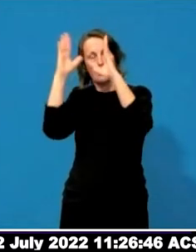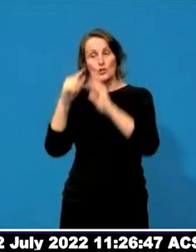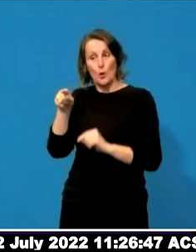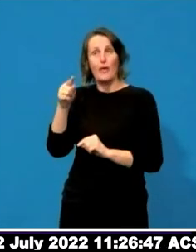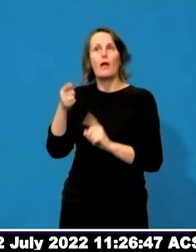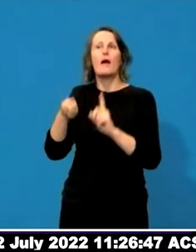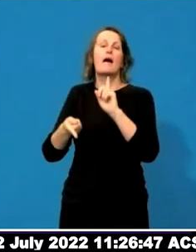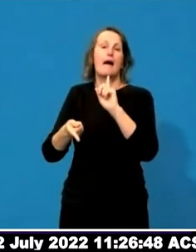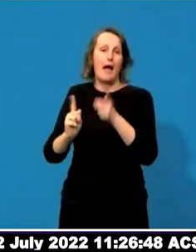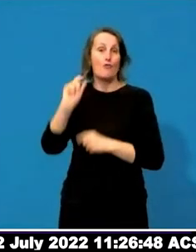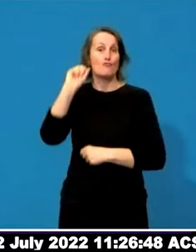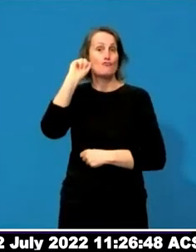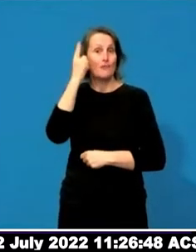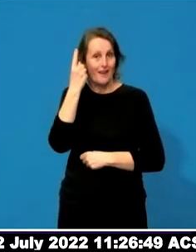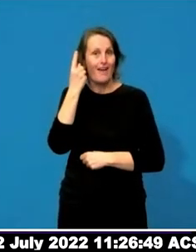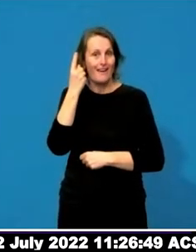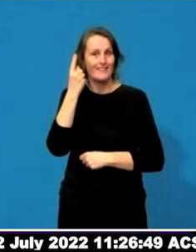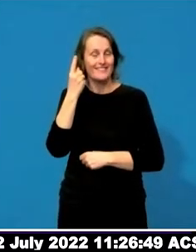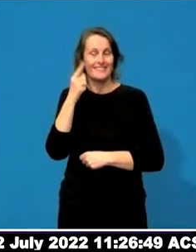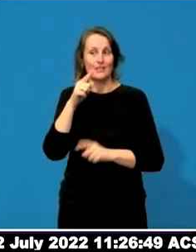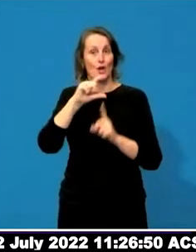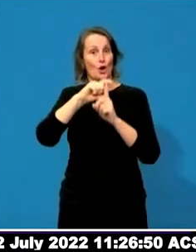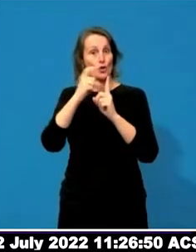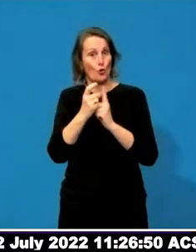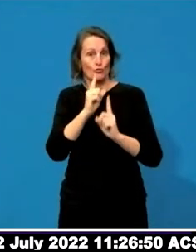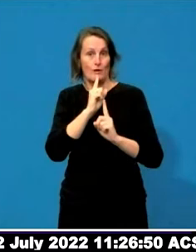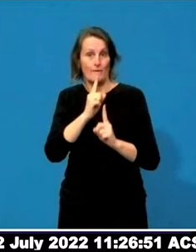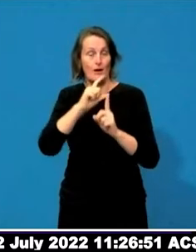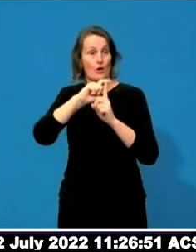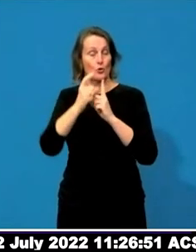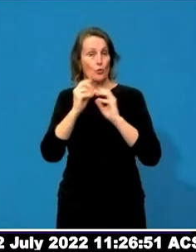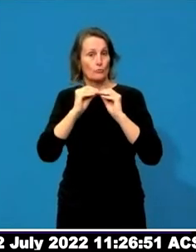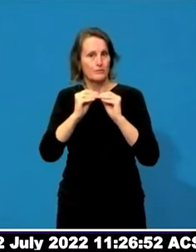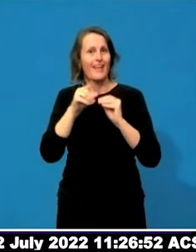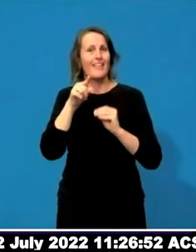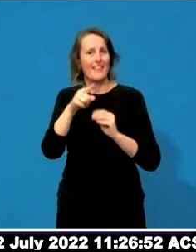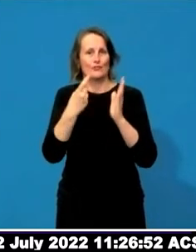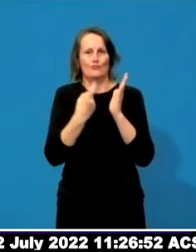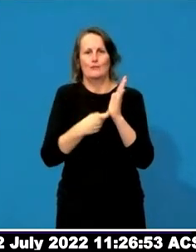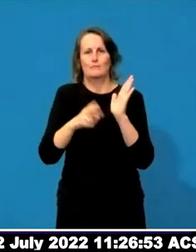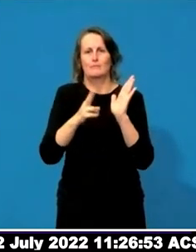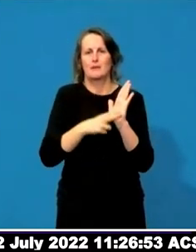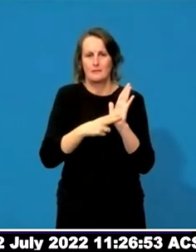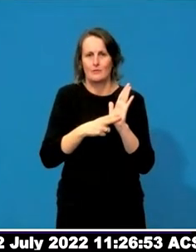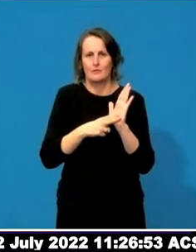and that you don't have to fight tooth and nail to have these things included in people's plans.